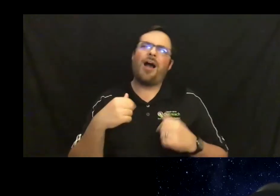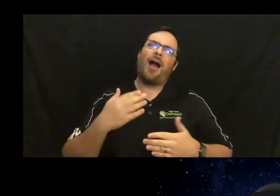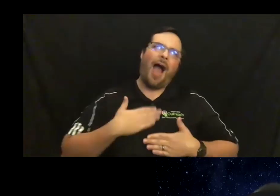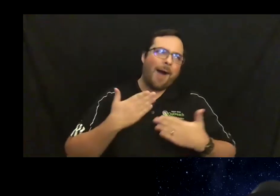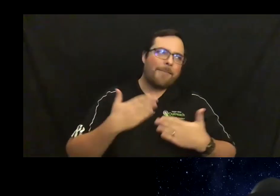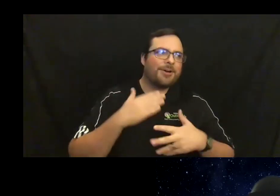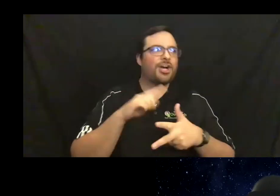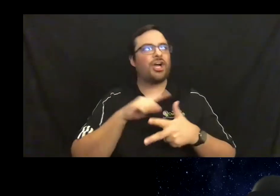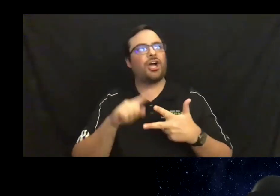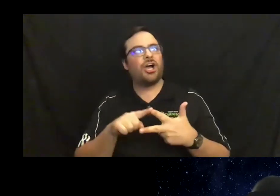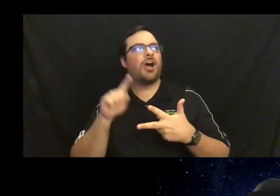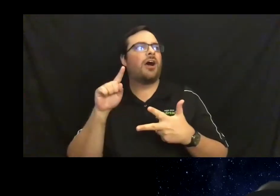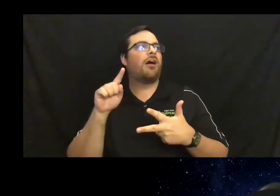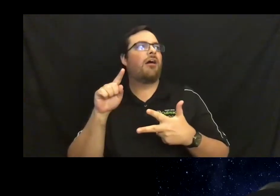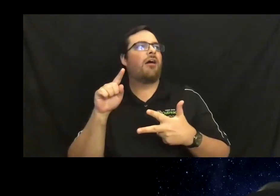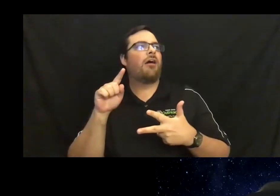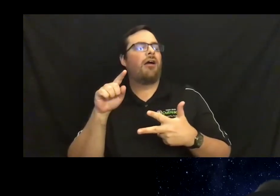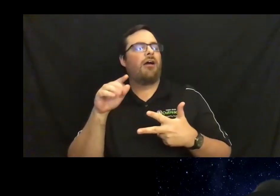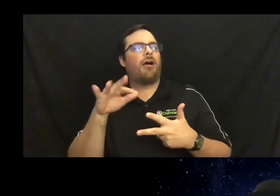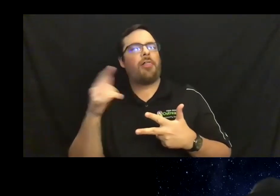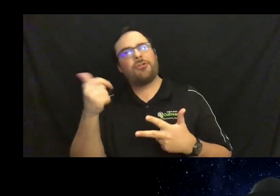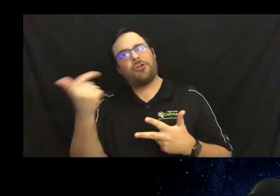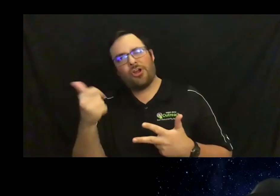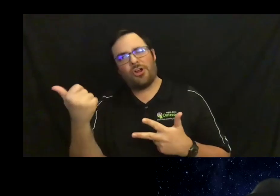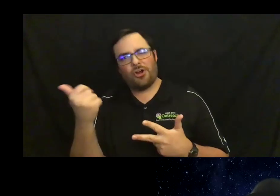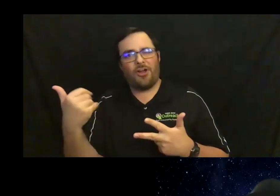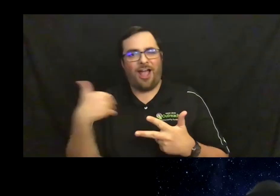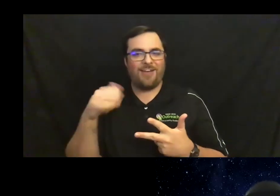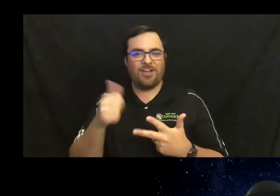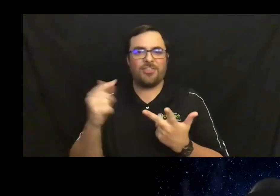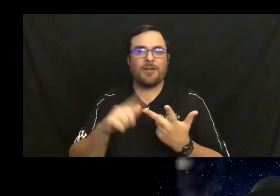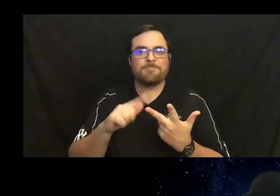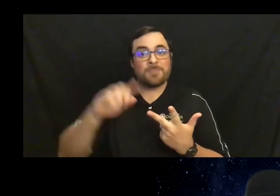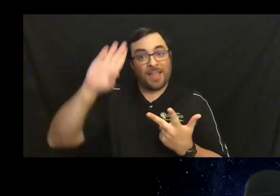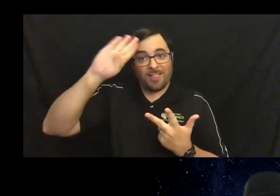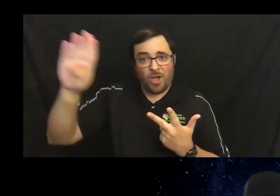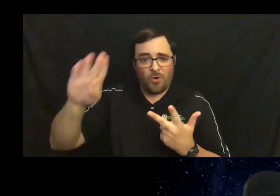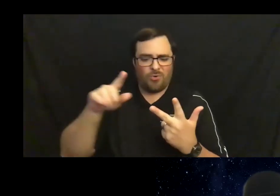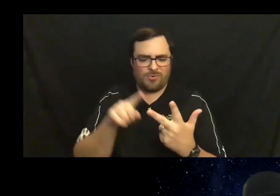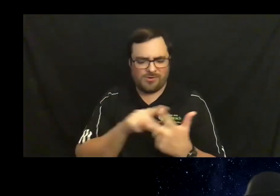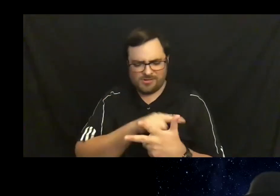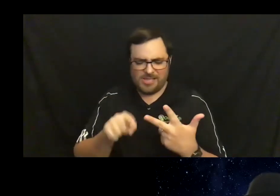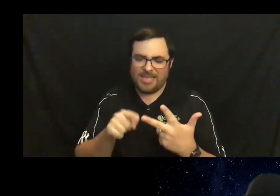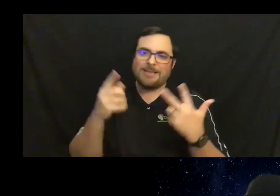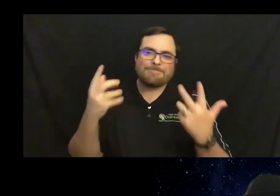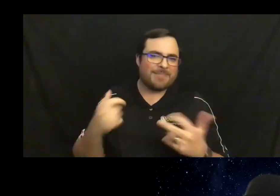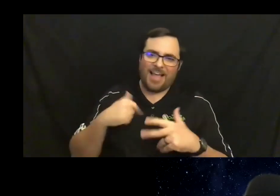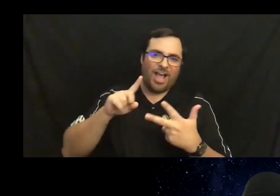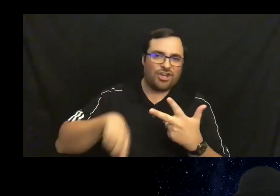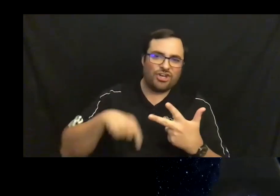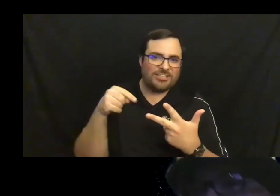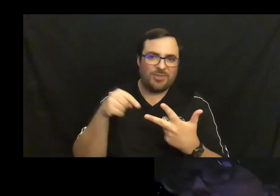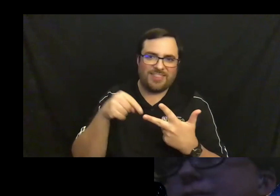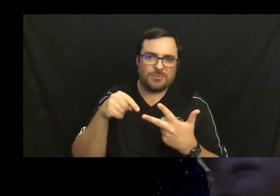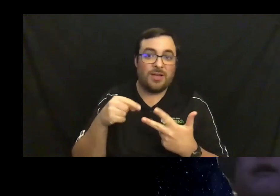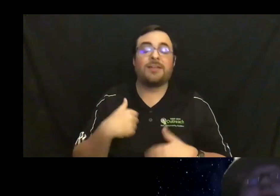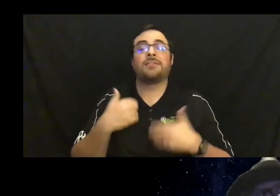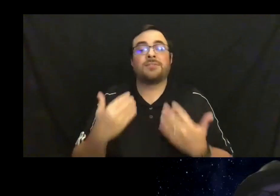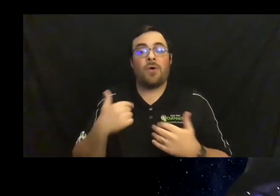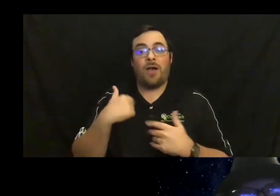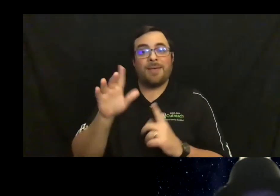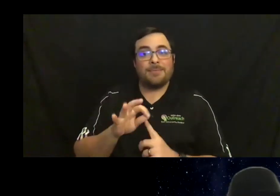I tried it to dance to "Hello" but I couldn't. And I made a special award video to give it out video